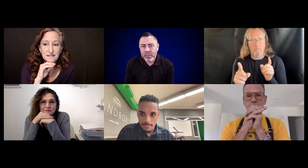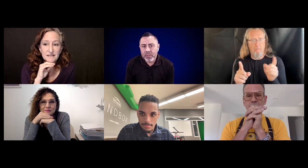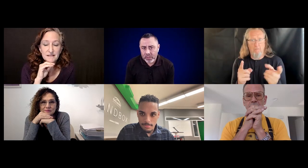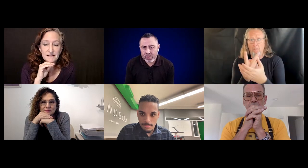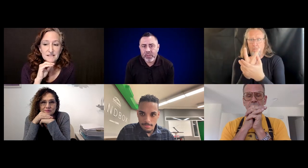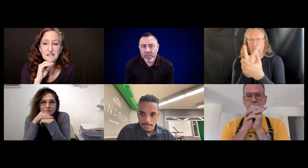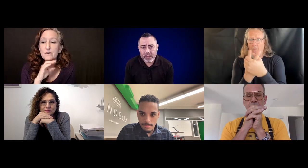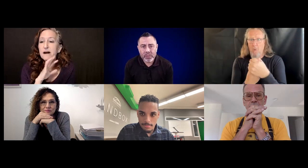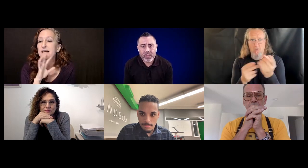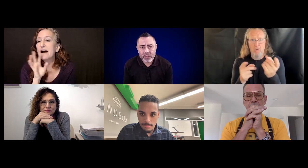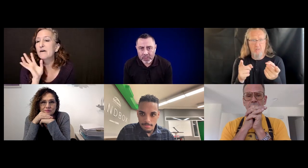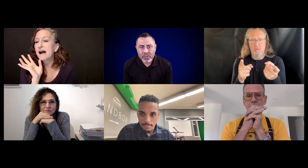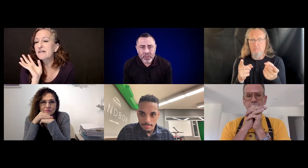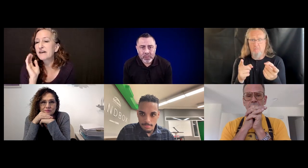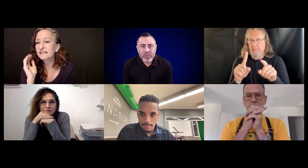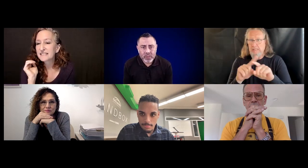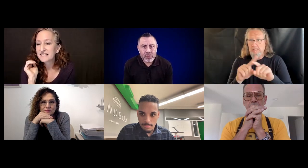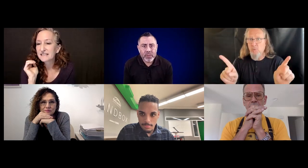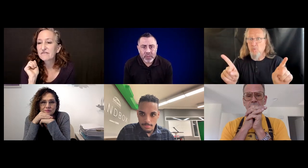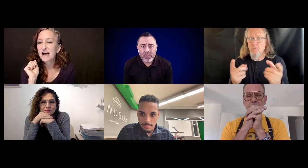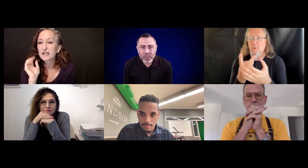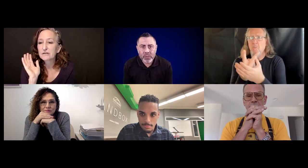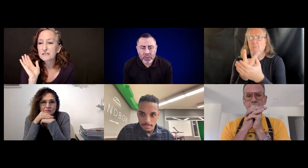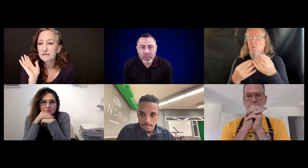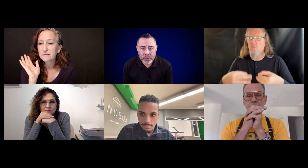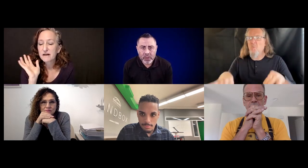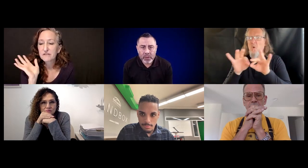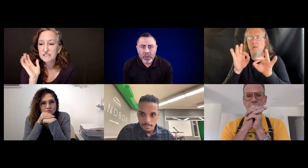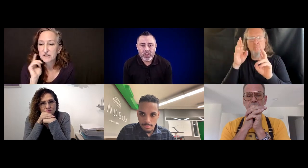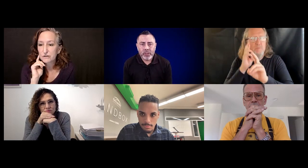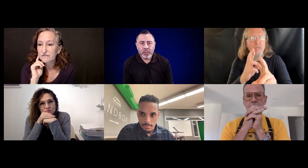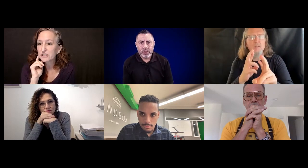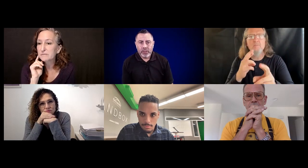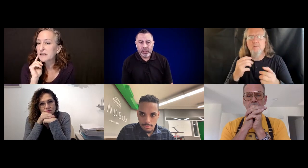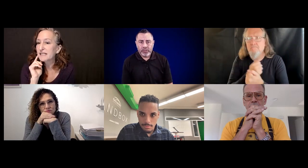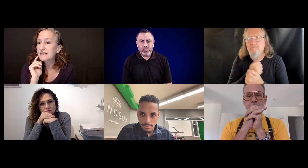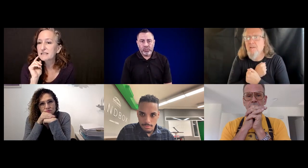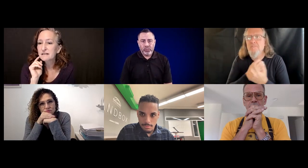So now I've listed the values of the 2 different communities.